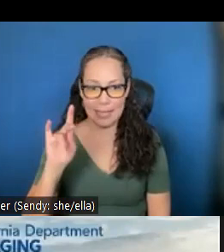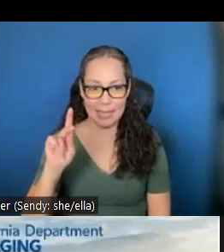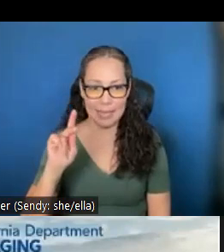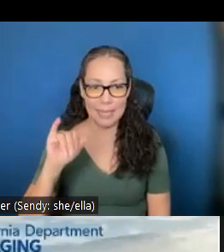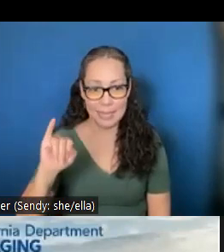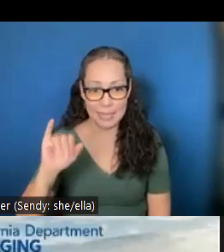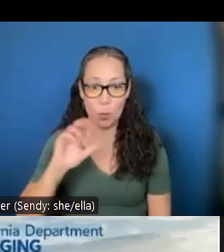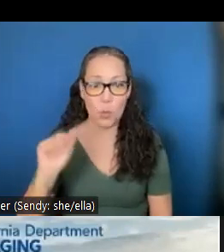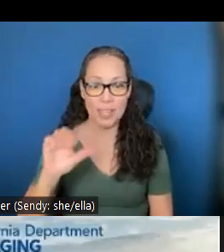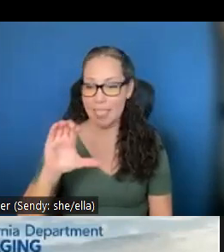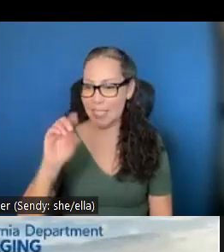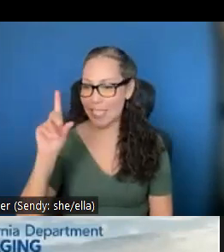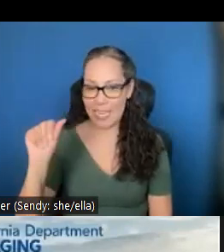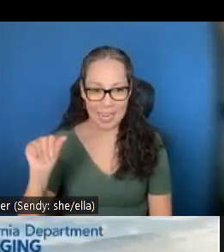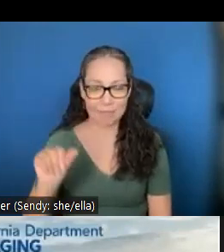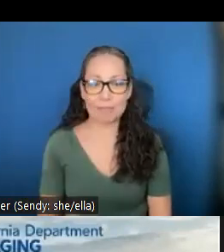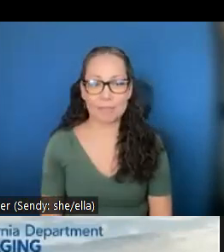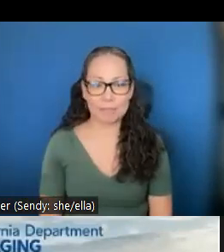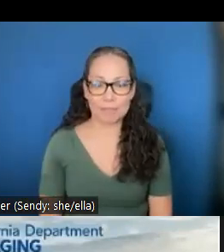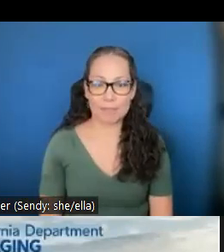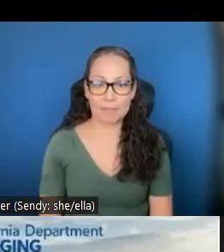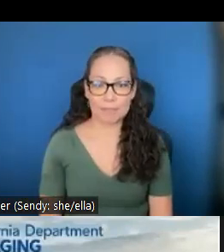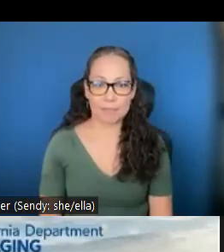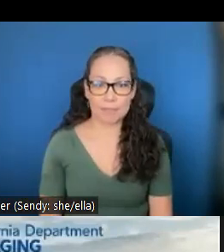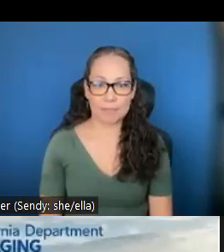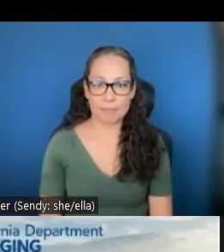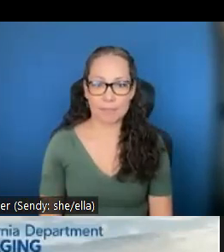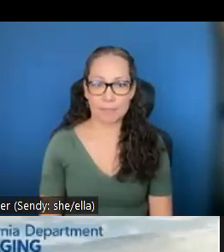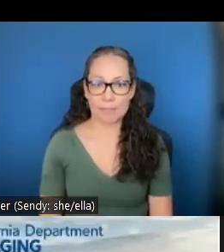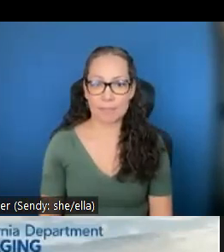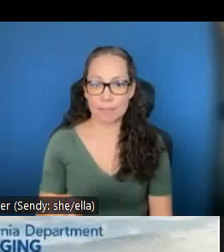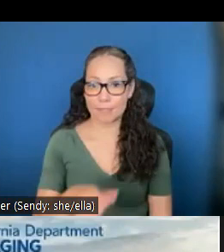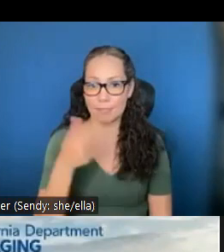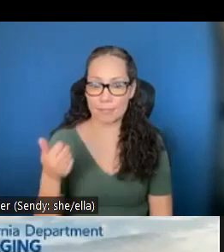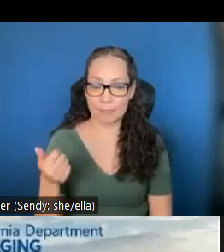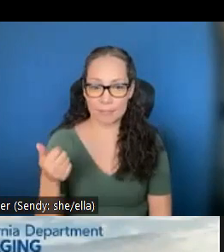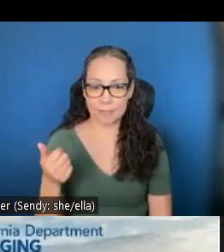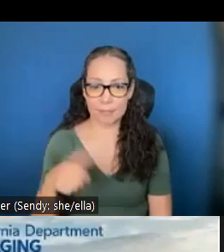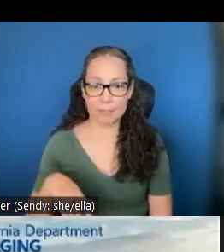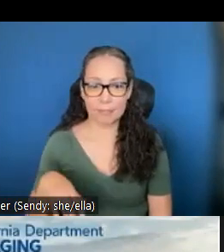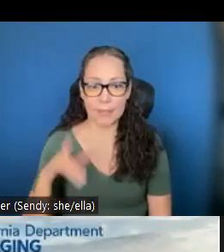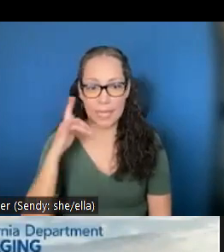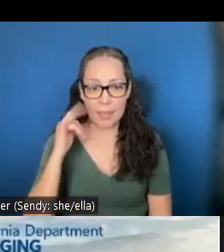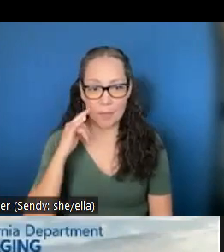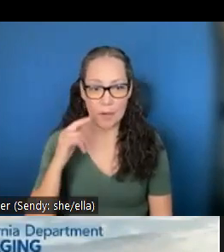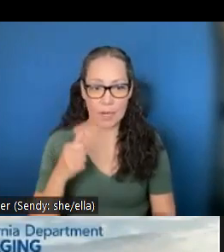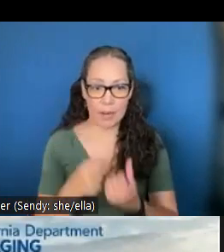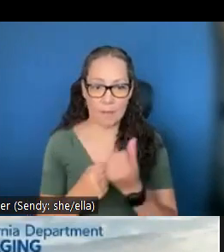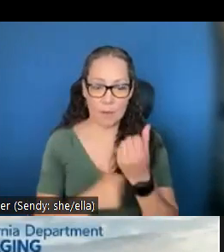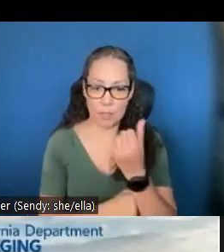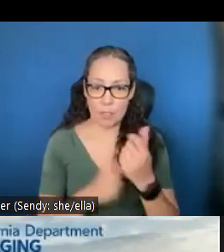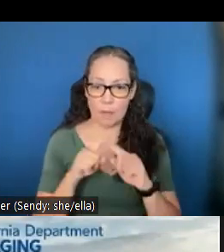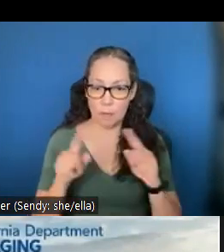thank you Vicky uh next we have cfilc California foundation for Independent Living centers good